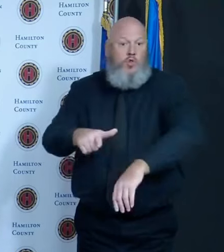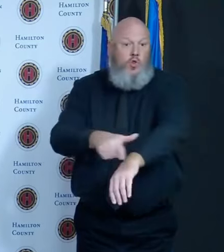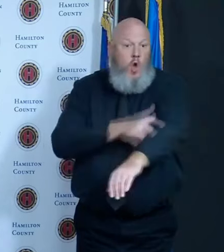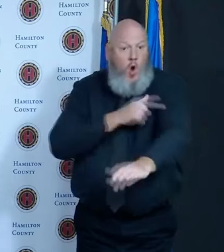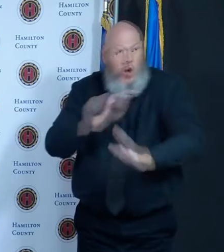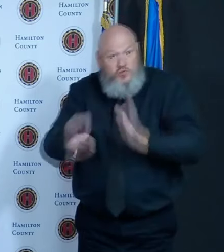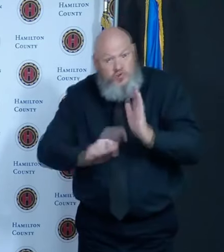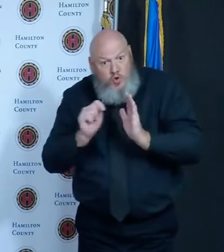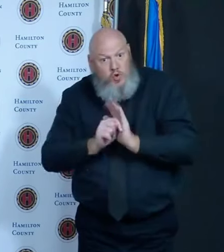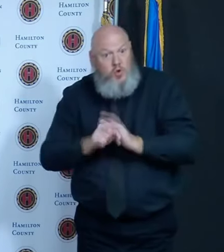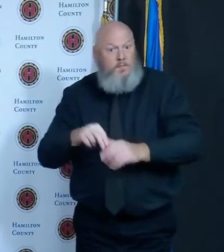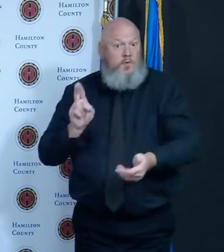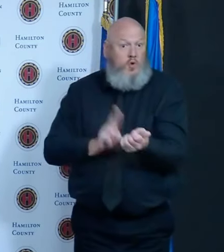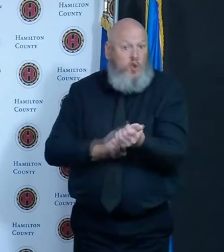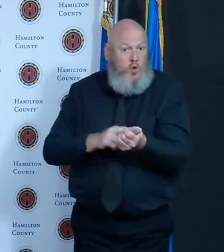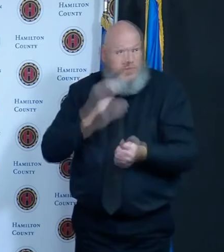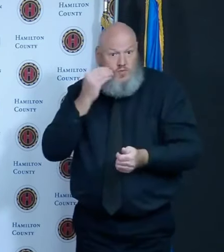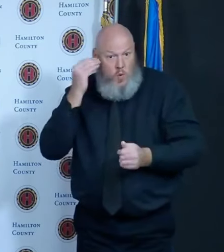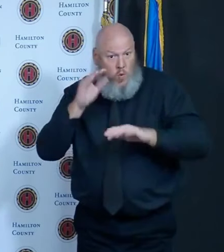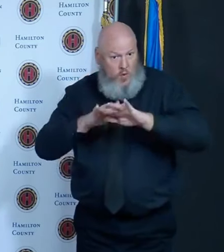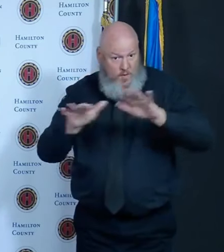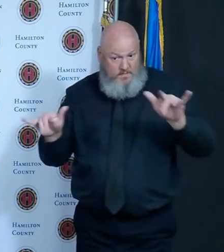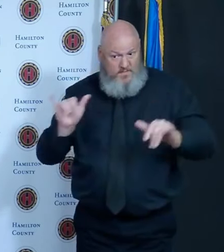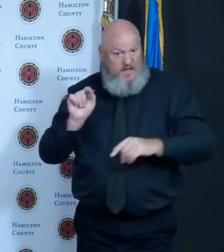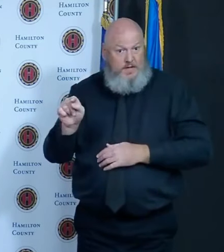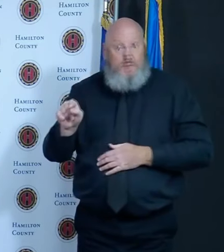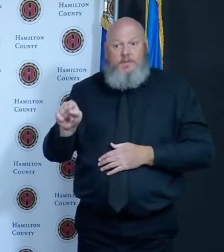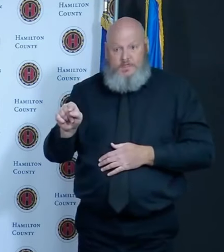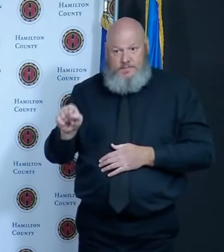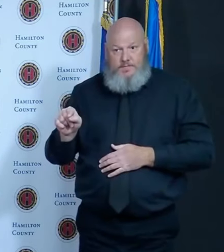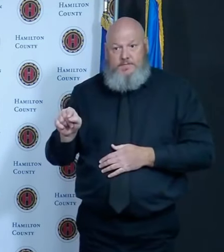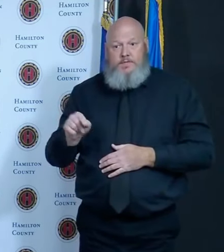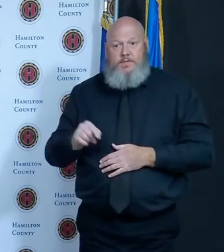to again shout out to Gena Marsh she's the director of the Human Services